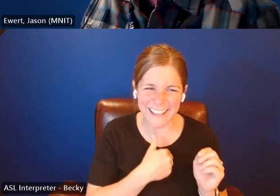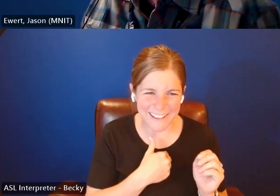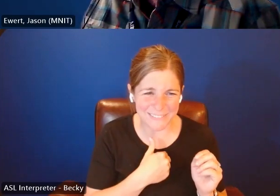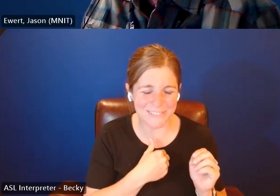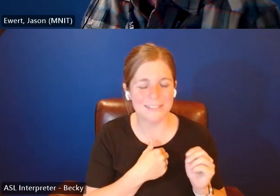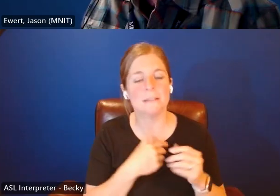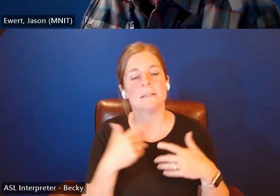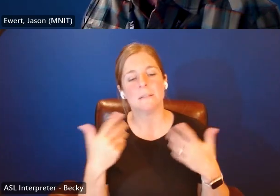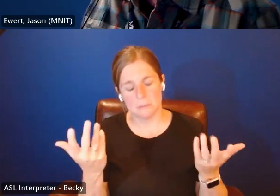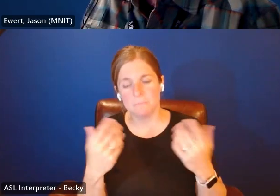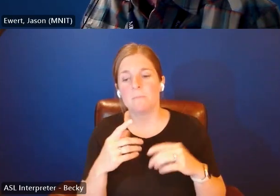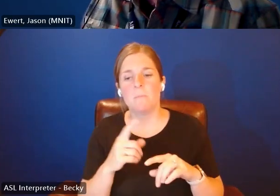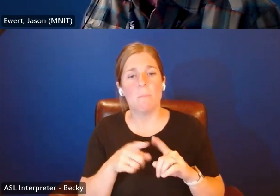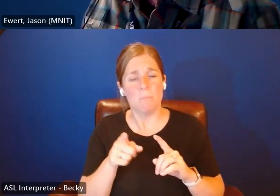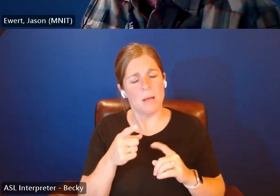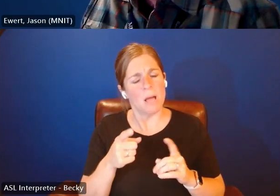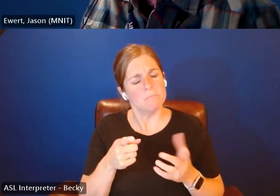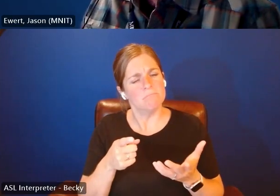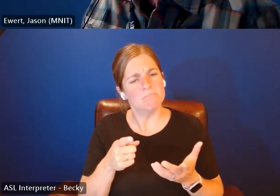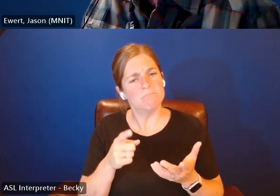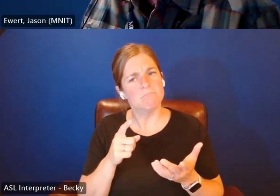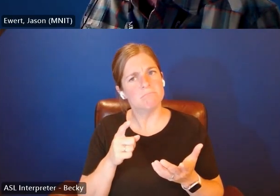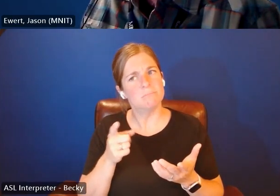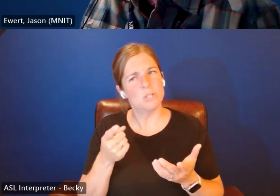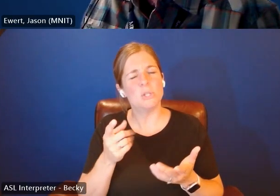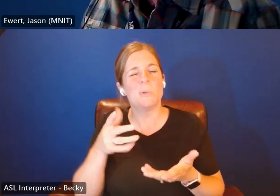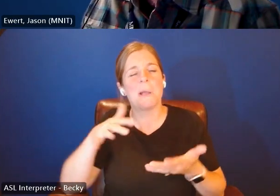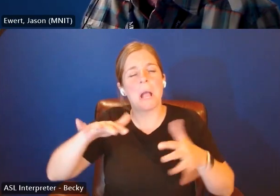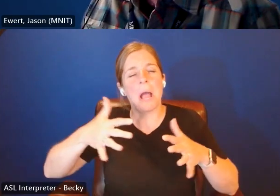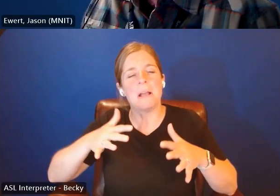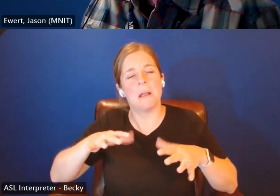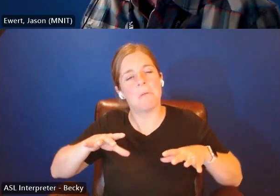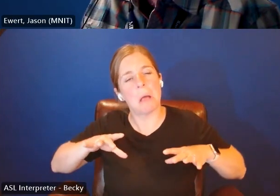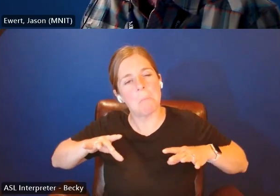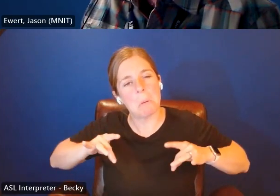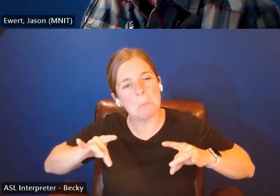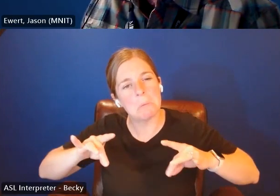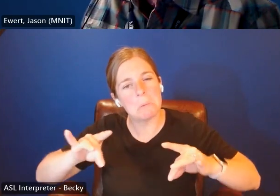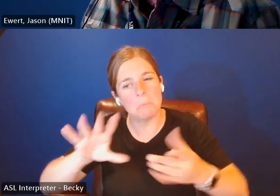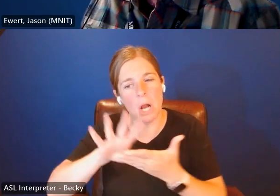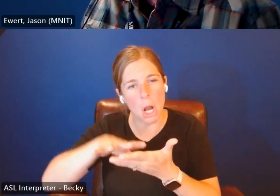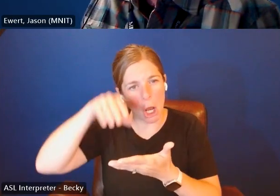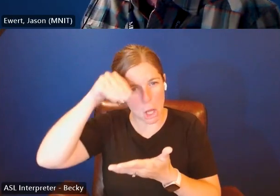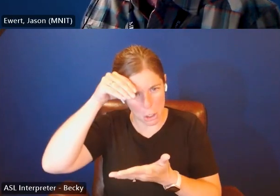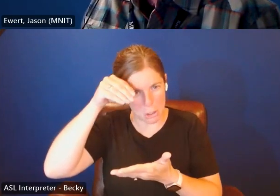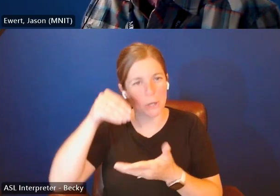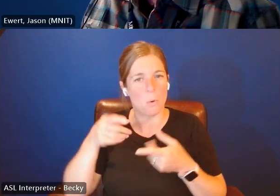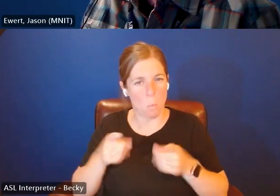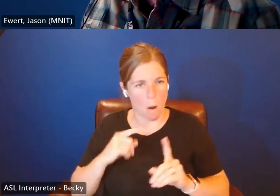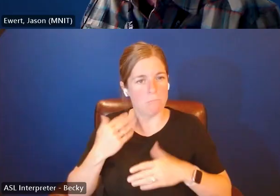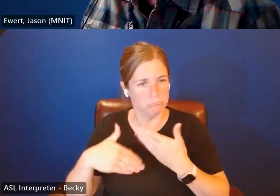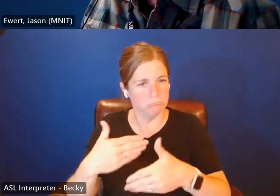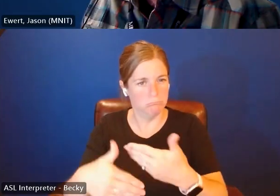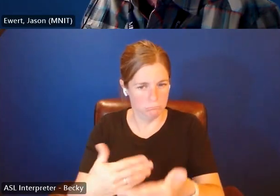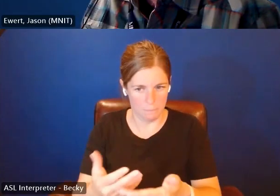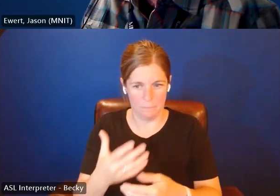But you learn as you go. And in talking with sighted folks what might be located where.